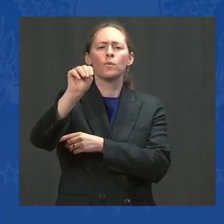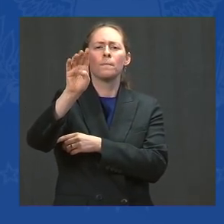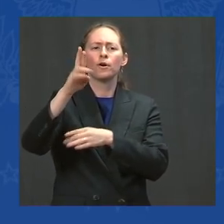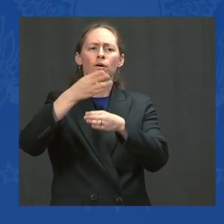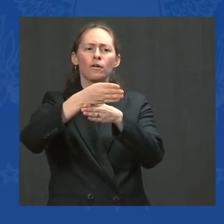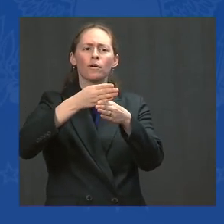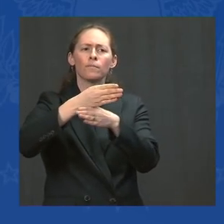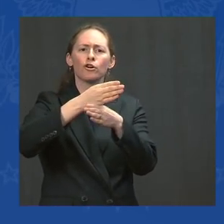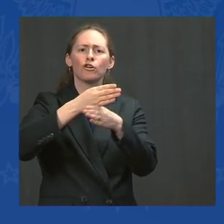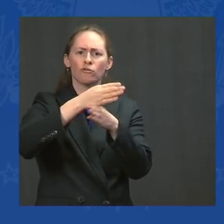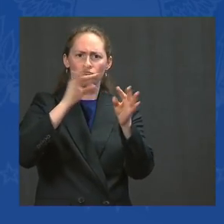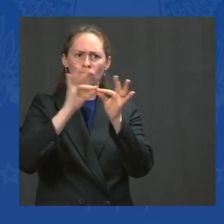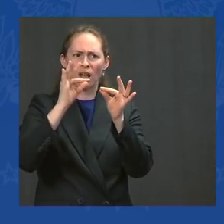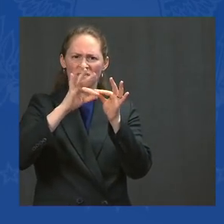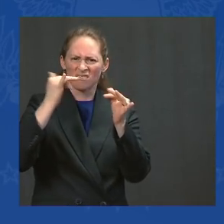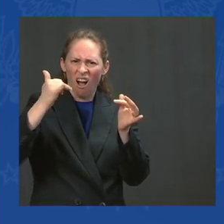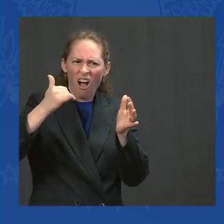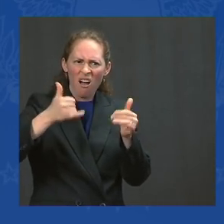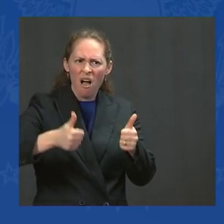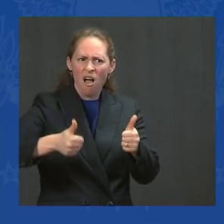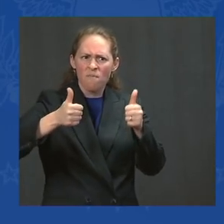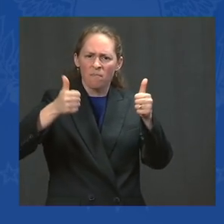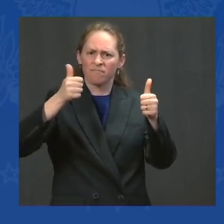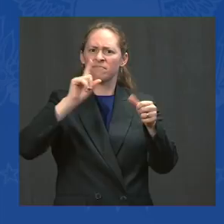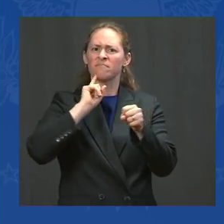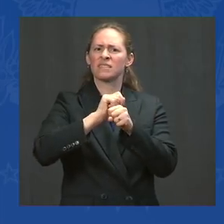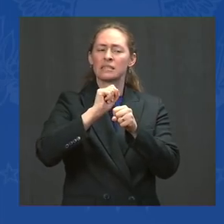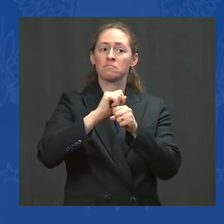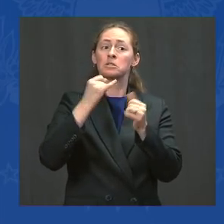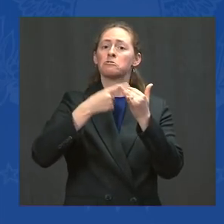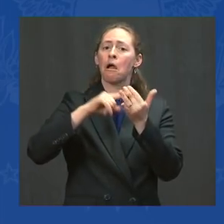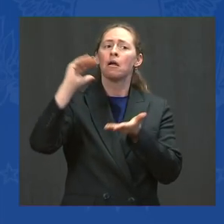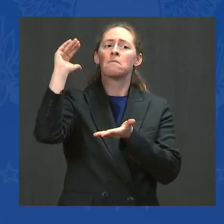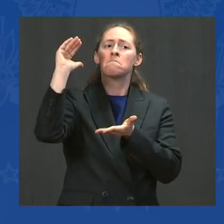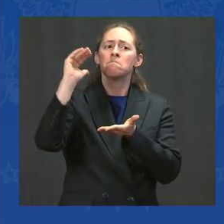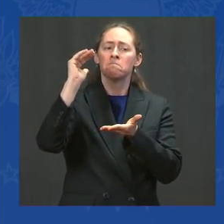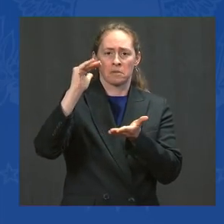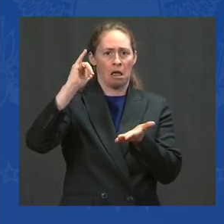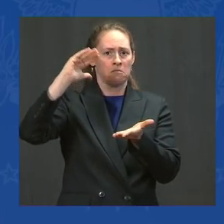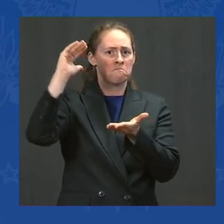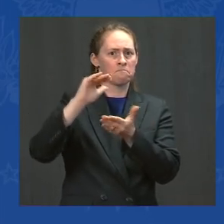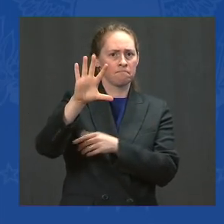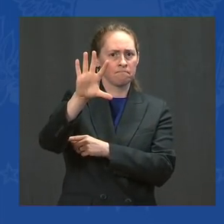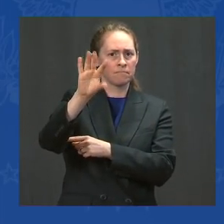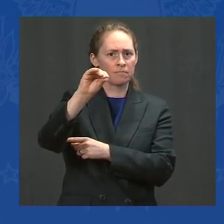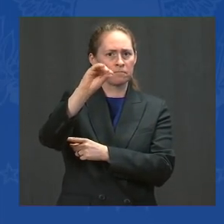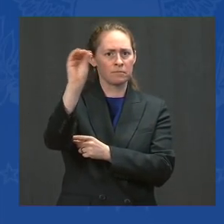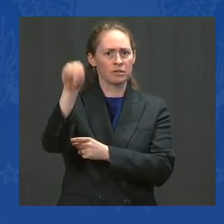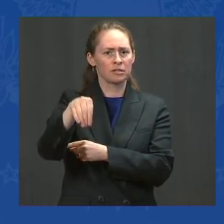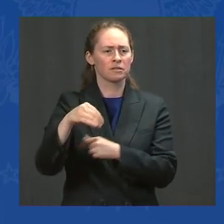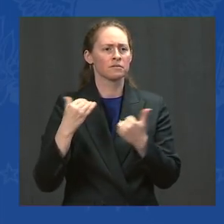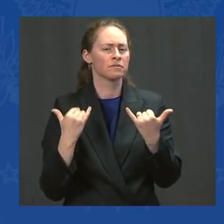but in recent weeks, they've began to fall -- they've fallen by more than 50 percent. In the hospitality industry,